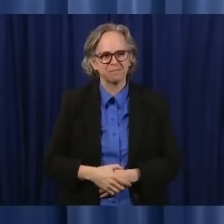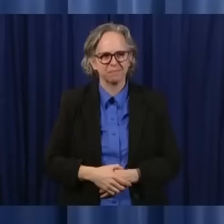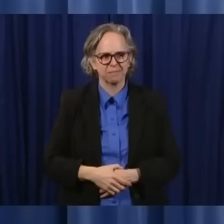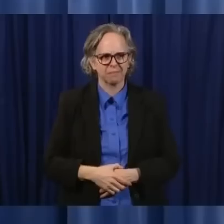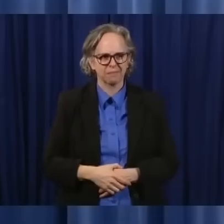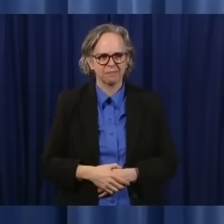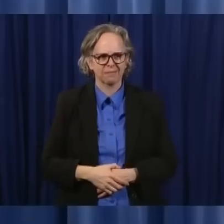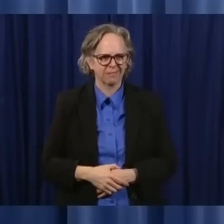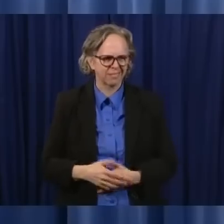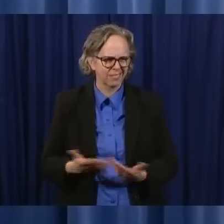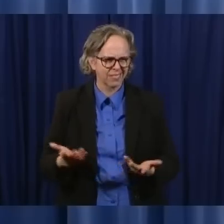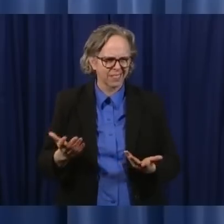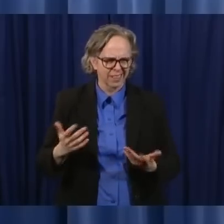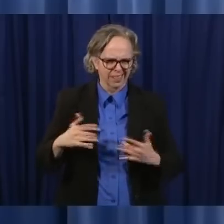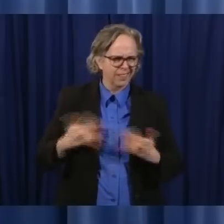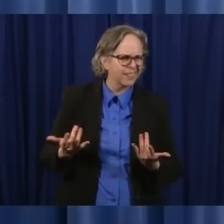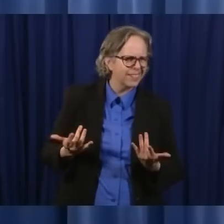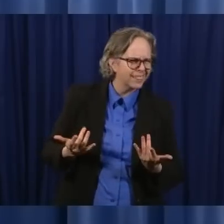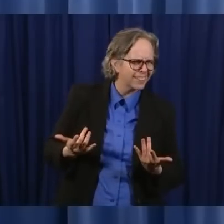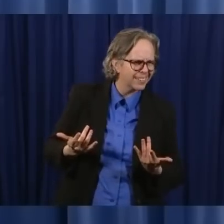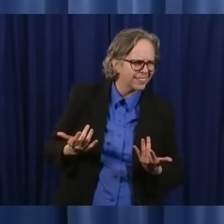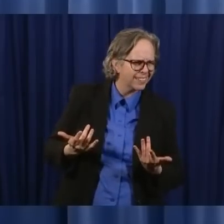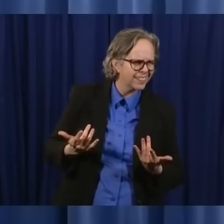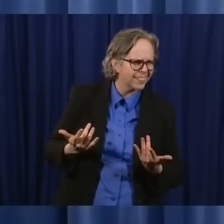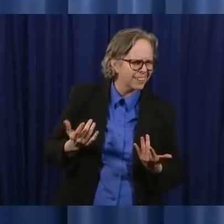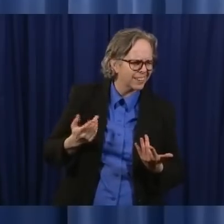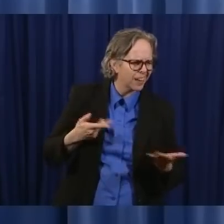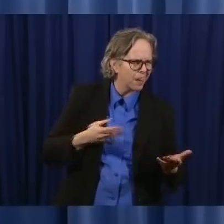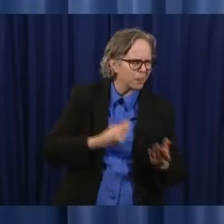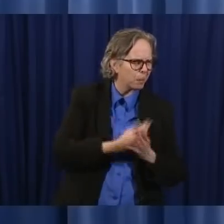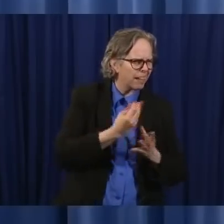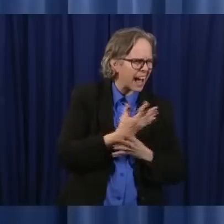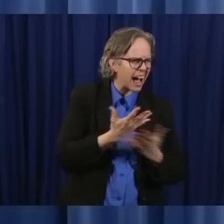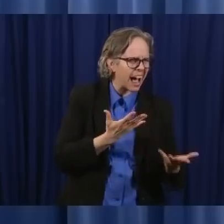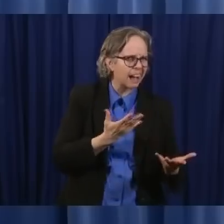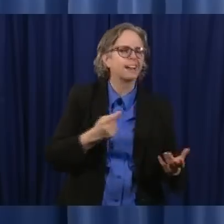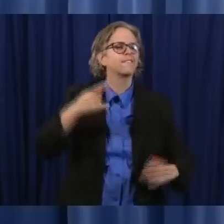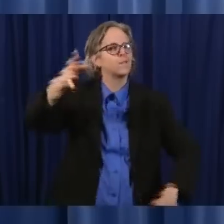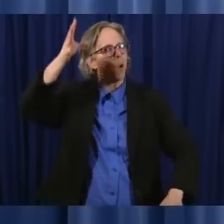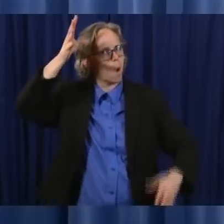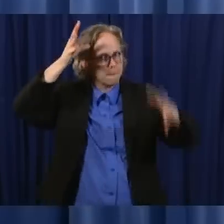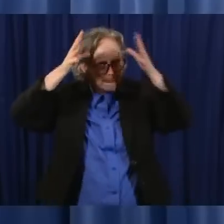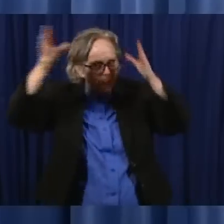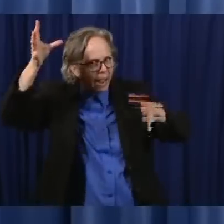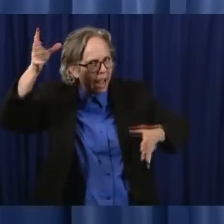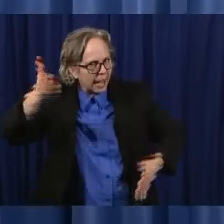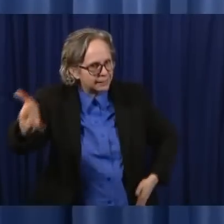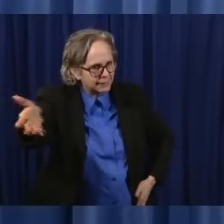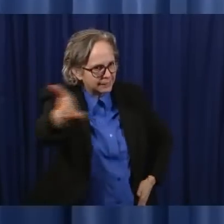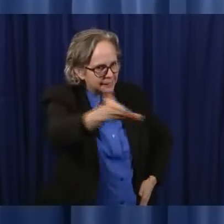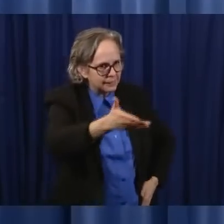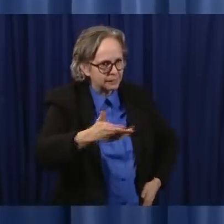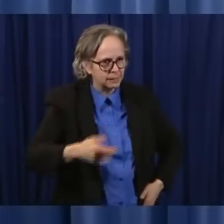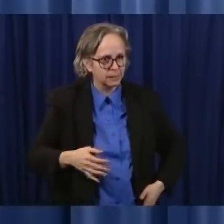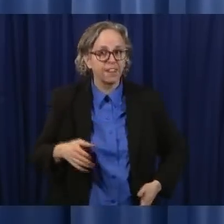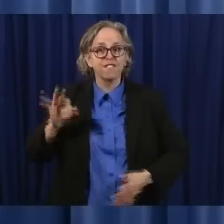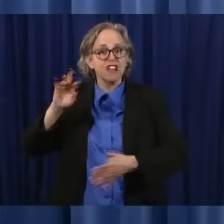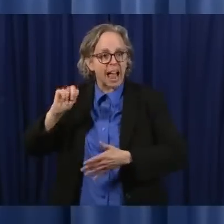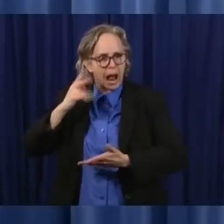SAY HI TO SUSAN. YOU MAY WONDER WHAT THIS IS.